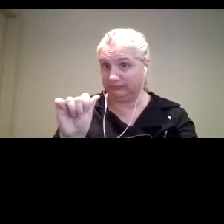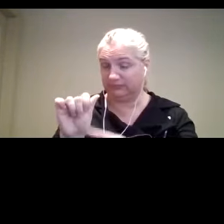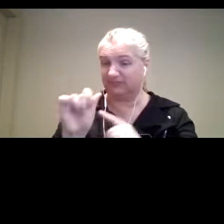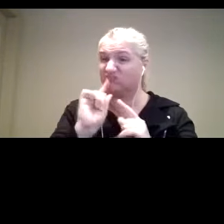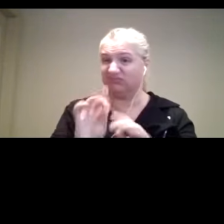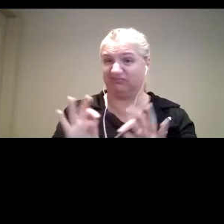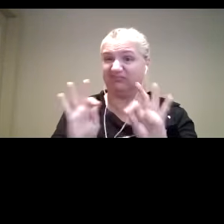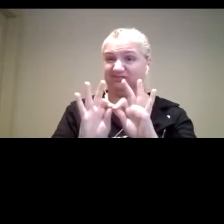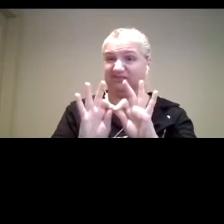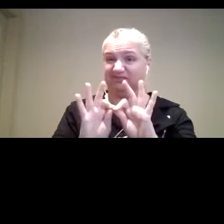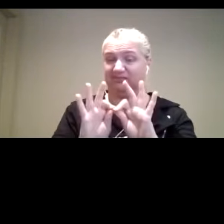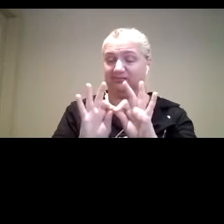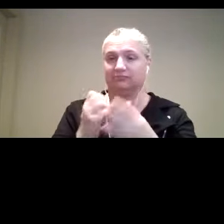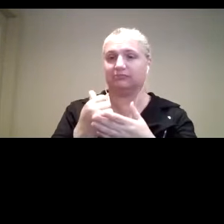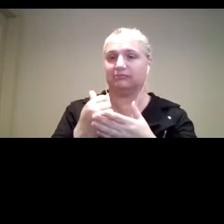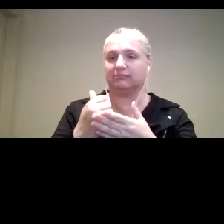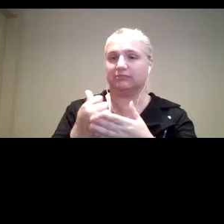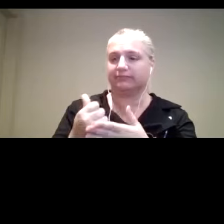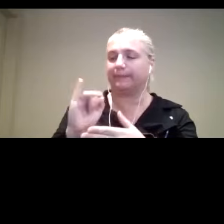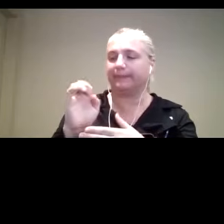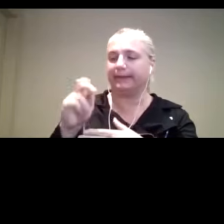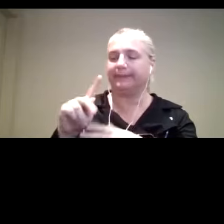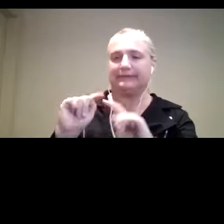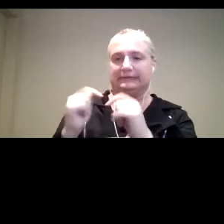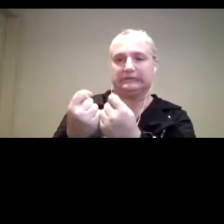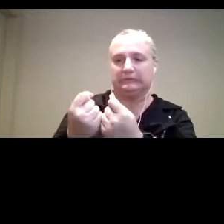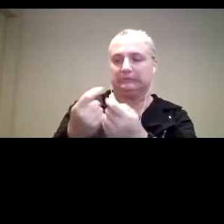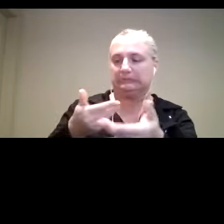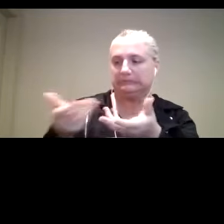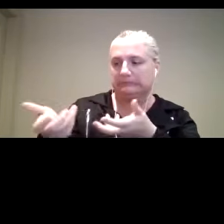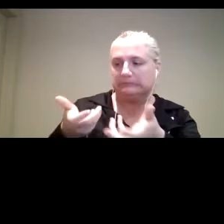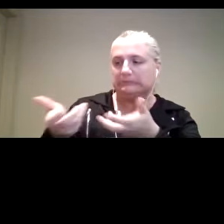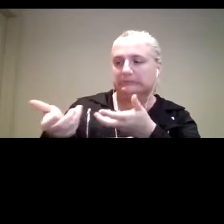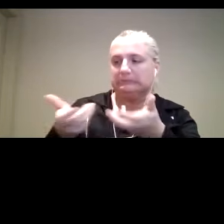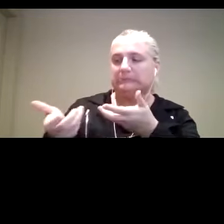And I'm helping the IEP team really make well-informed